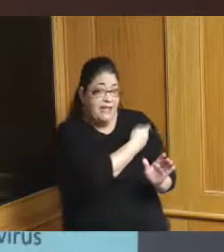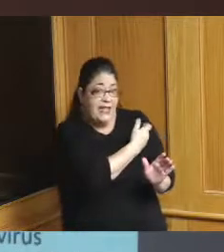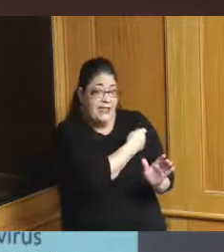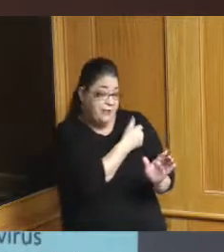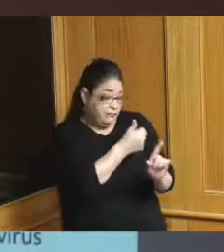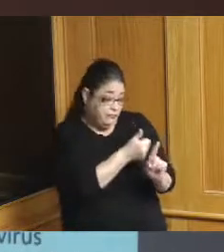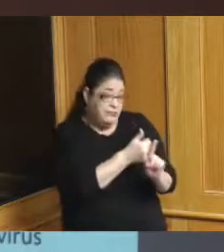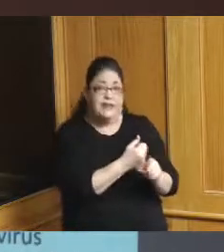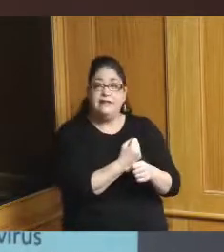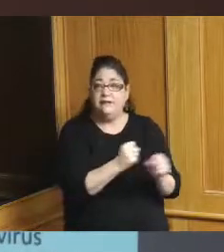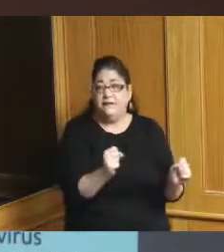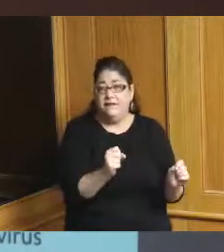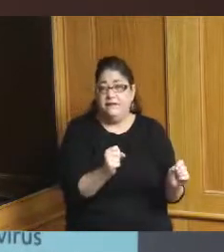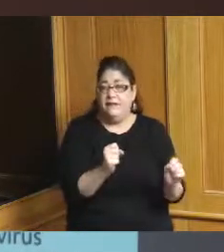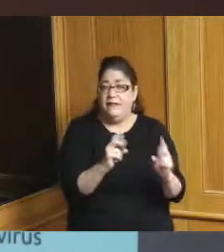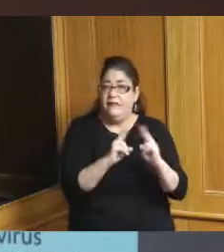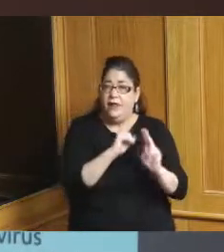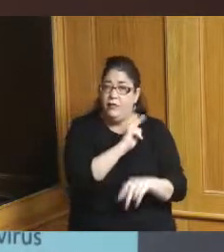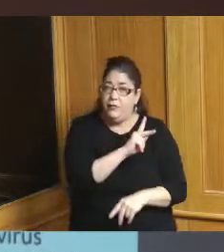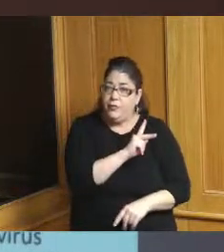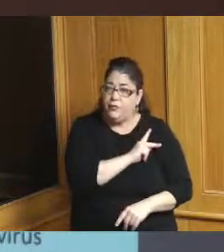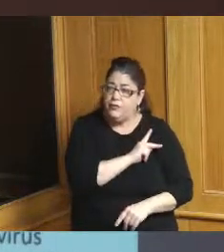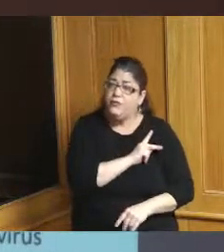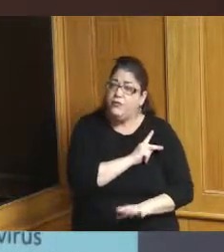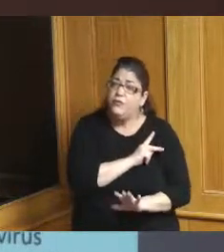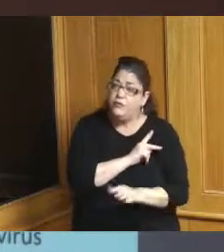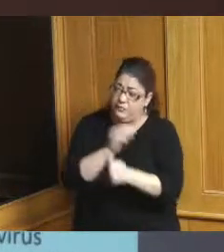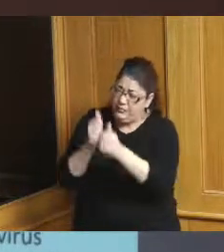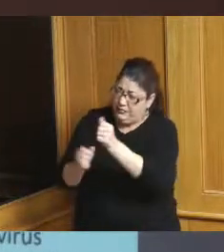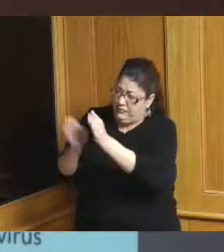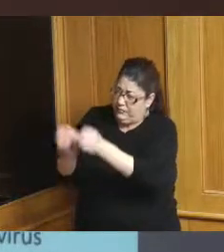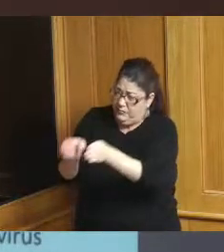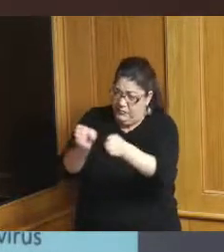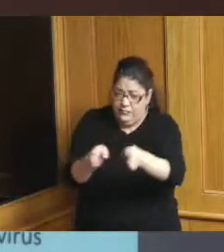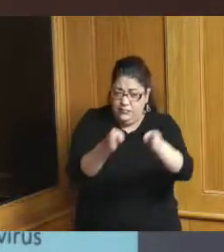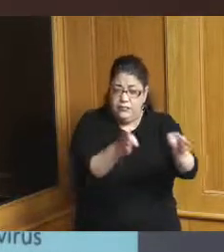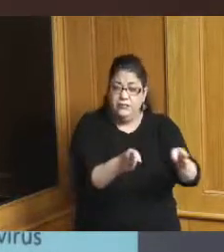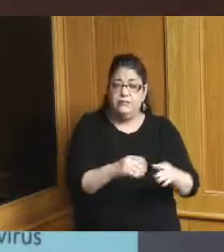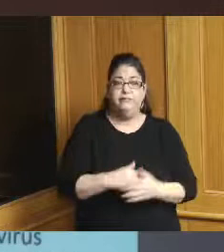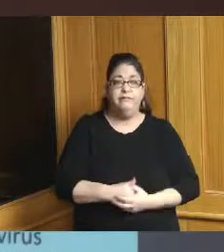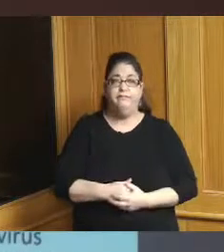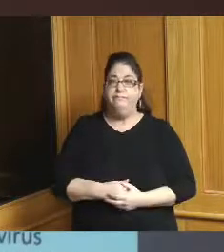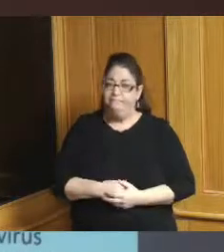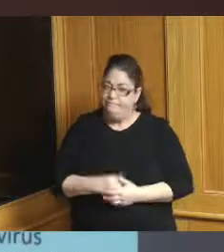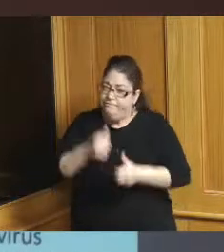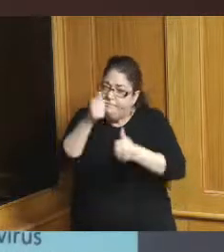and it's very personal we couldn't really you know aside from their very individual questions